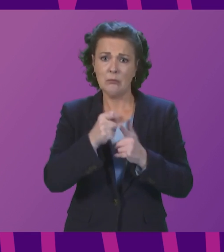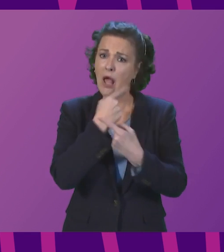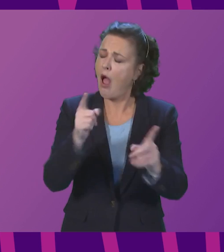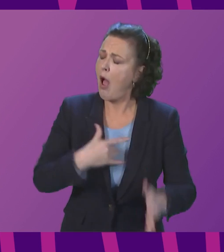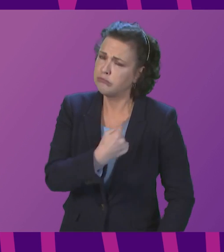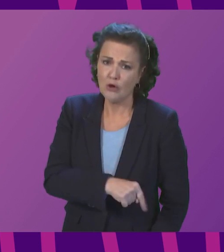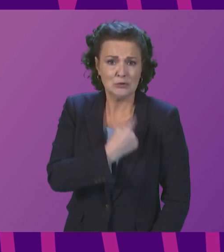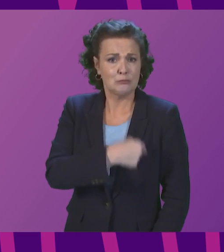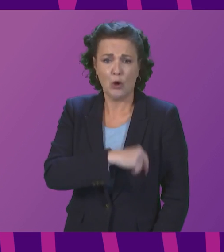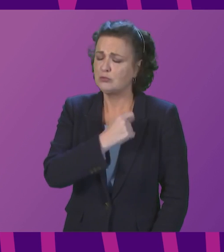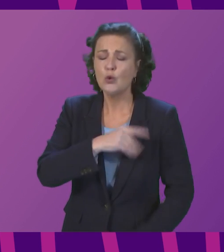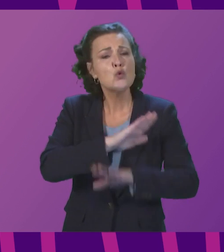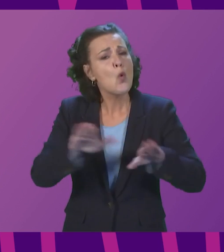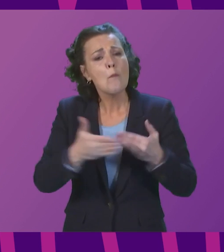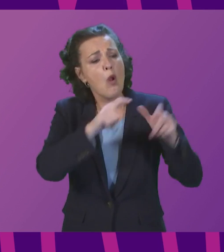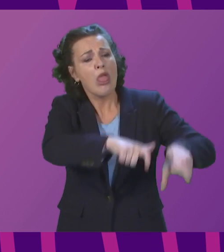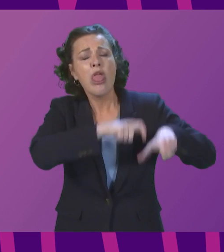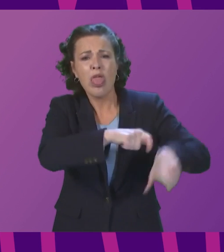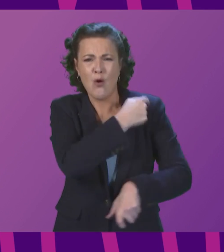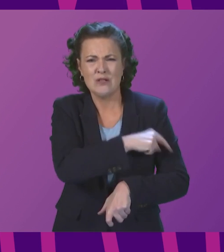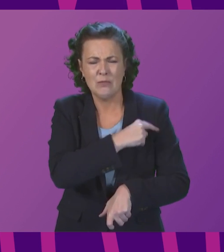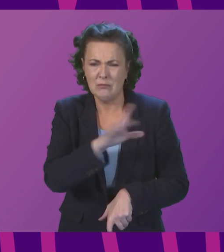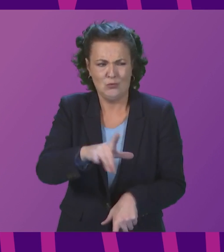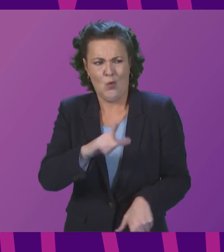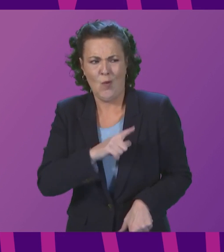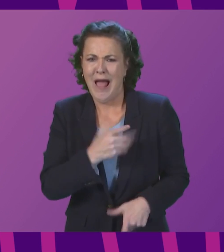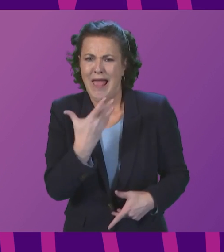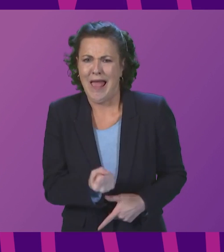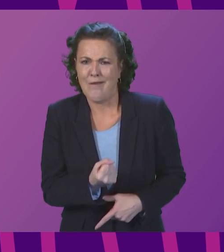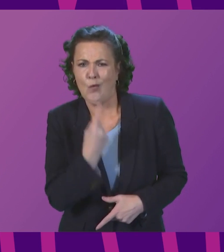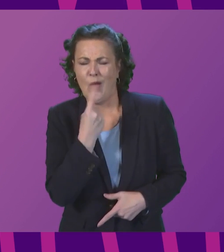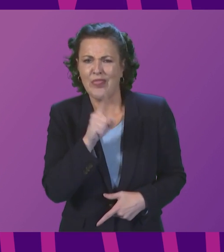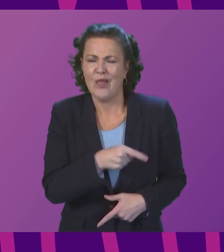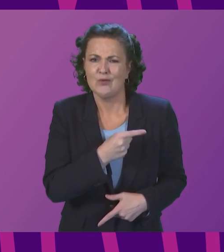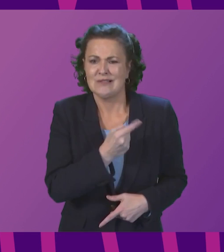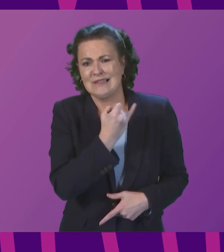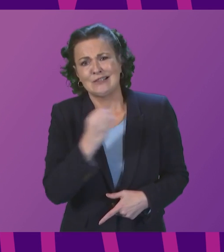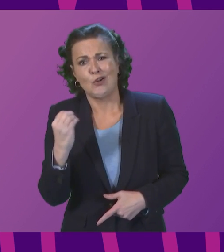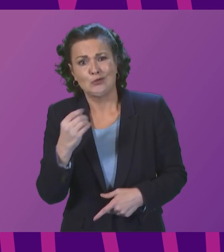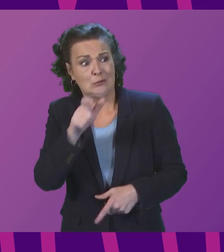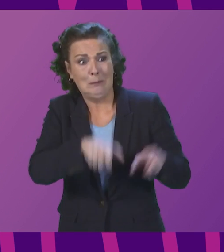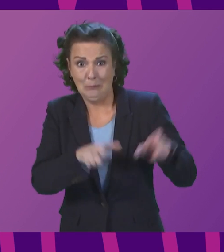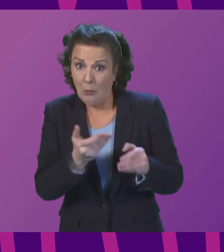completely, more than 1,600 people are unnecessarily stuck in hospital?